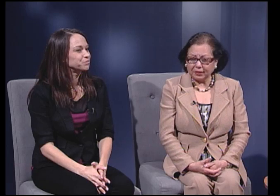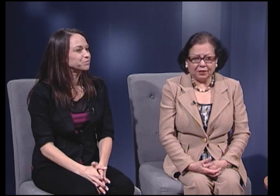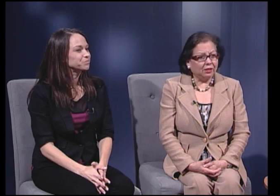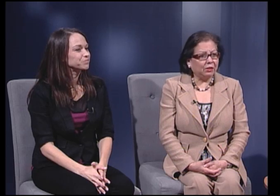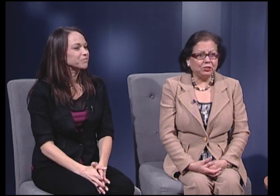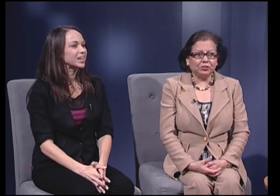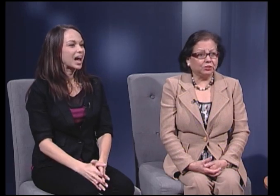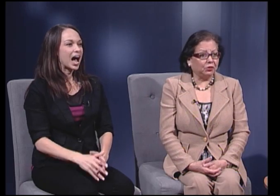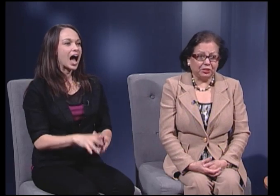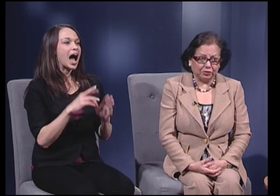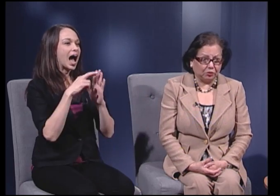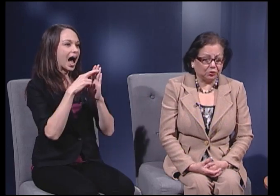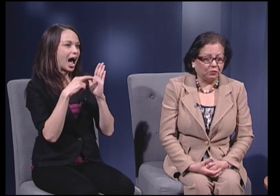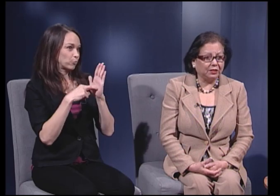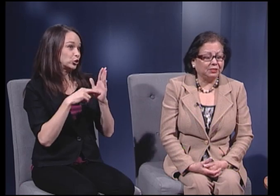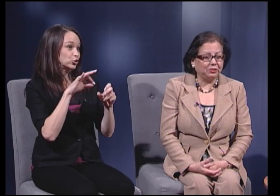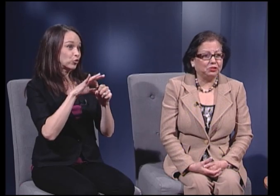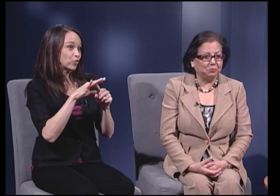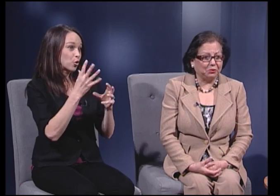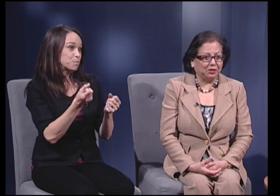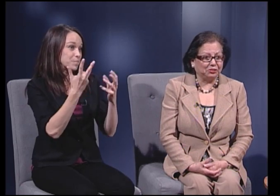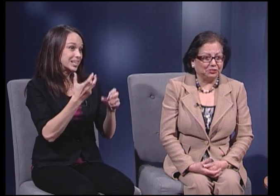I registered years ago so I continue to be registered.